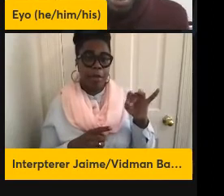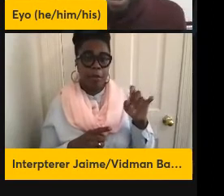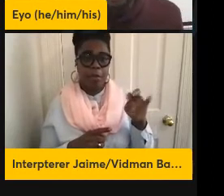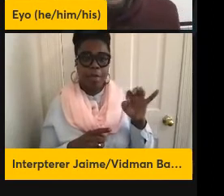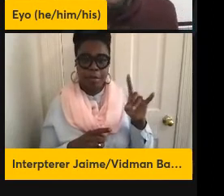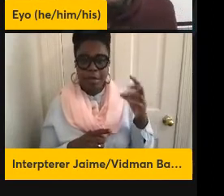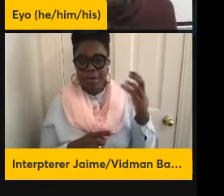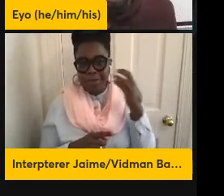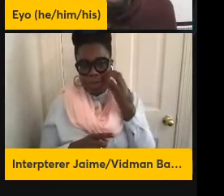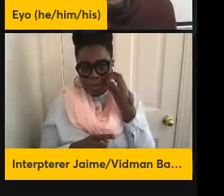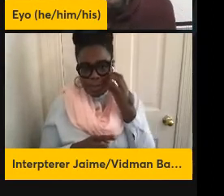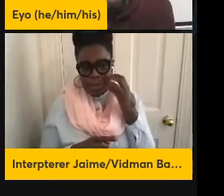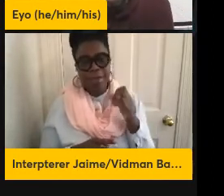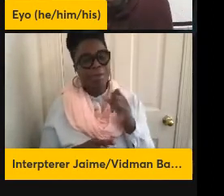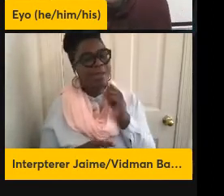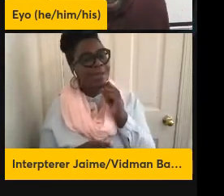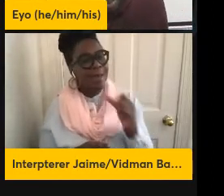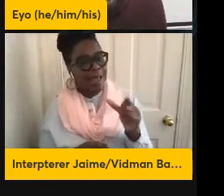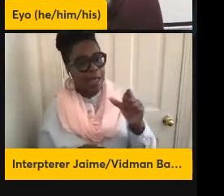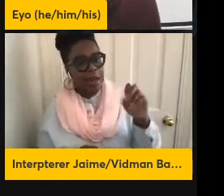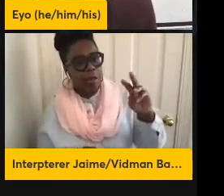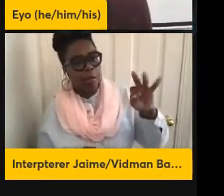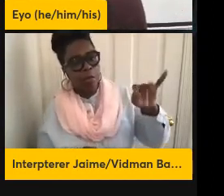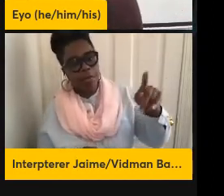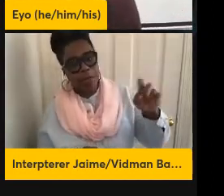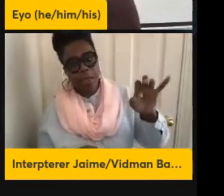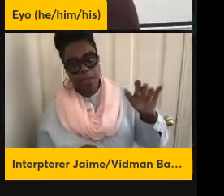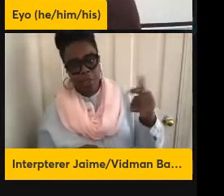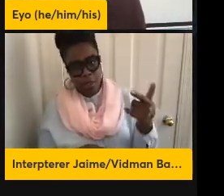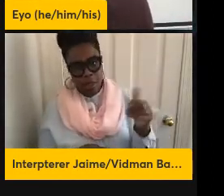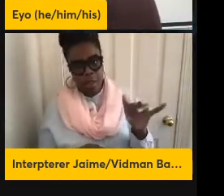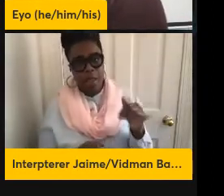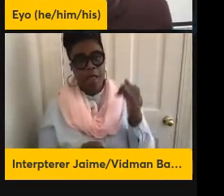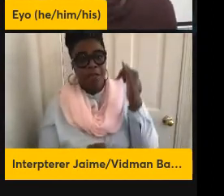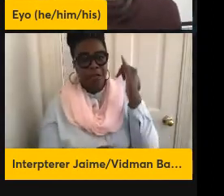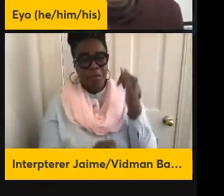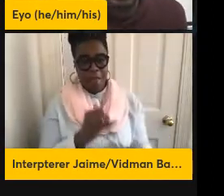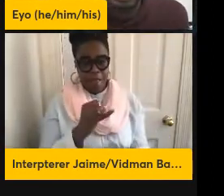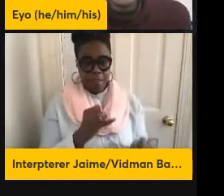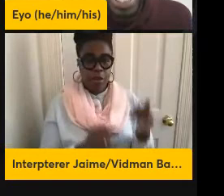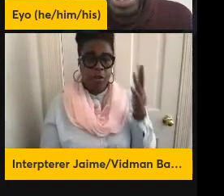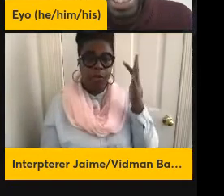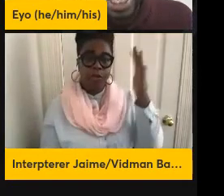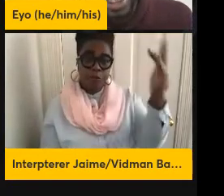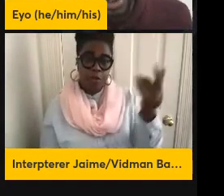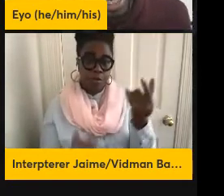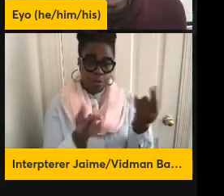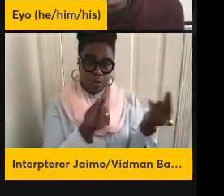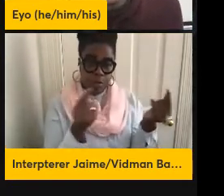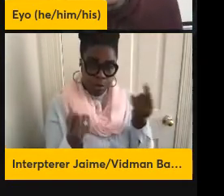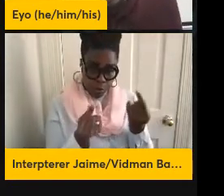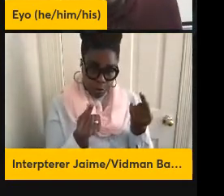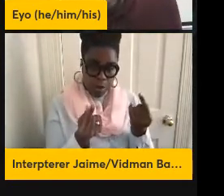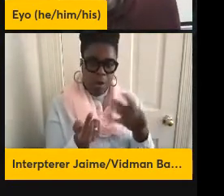morphological perturbations. And finally, in terms of our future direction, what we'd like to look at, as you'd like to clarify